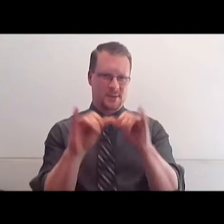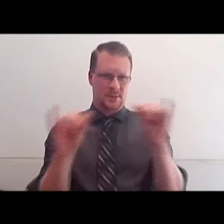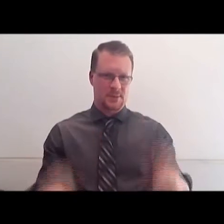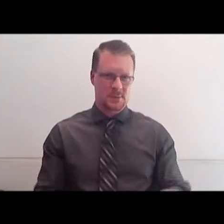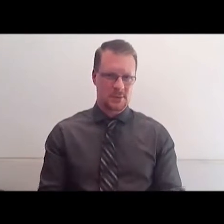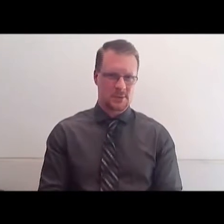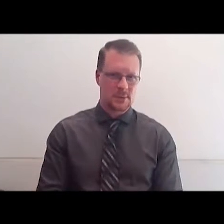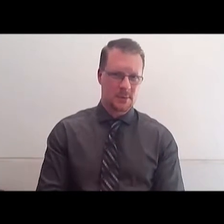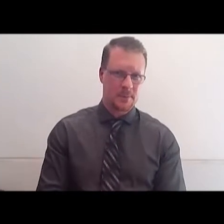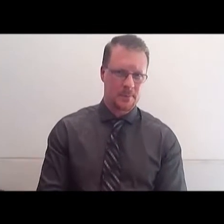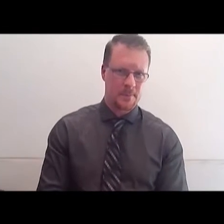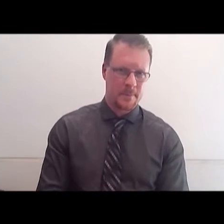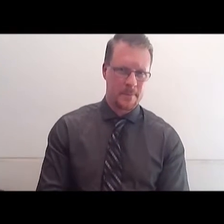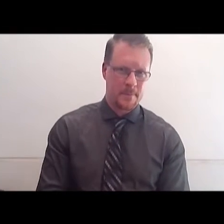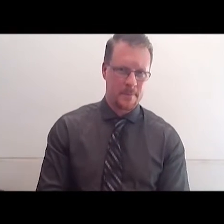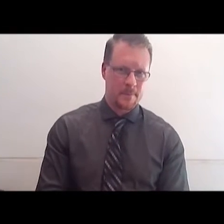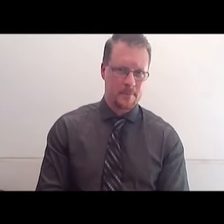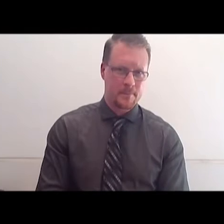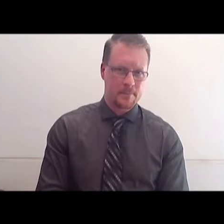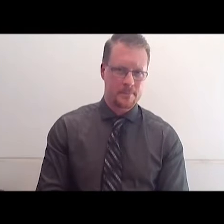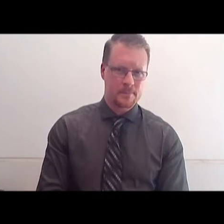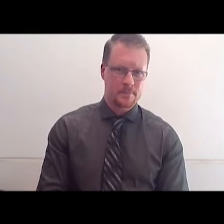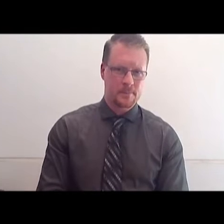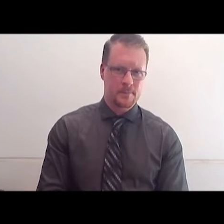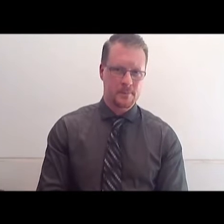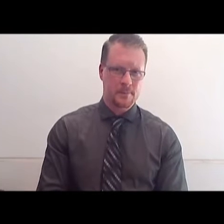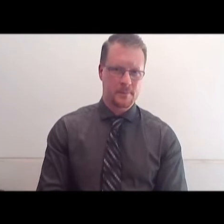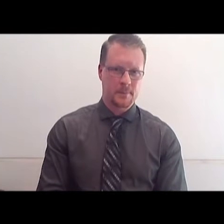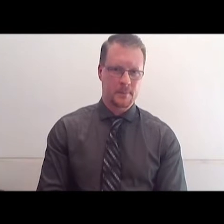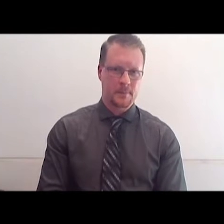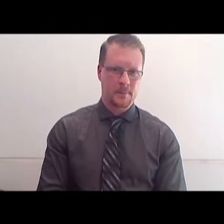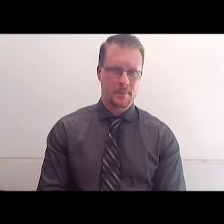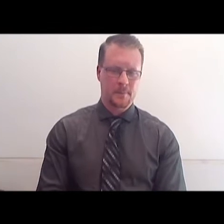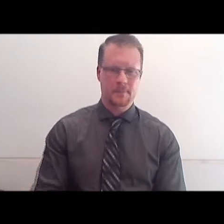to let us know how best to improve that to meet their needs?